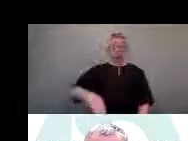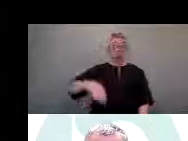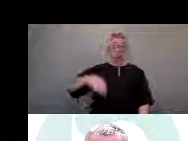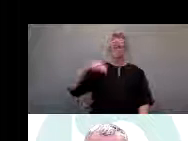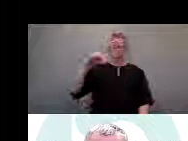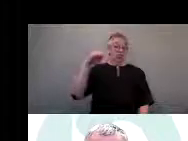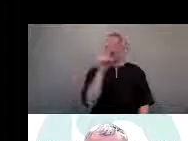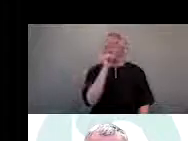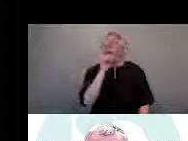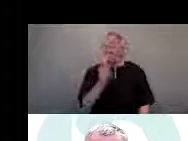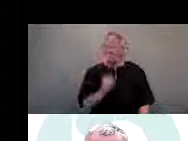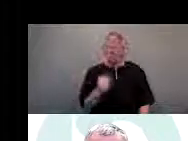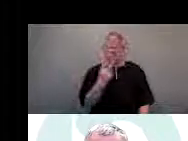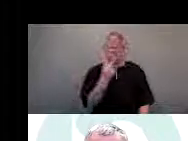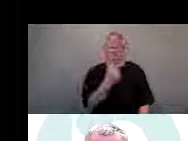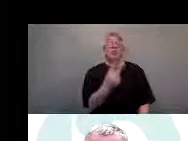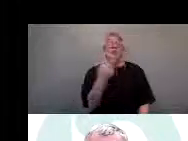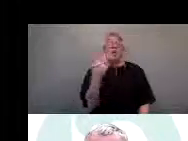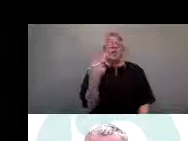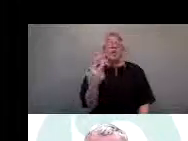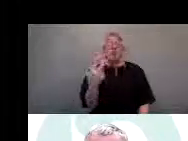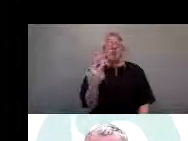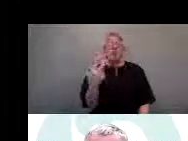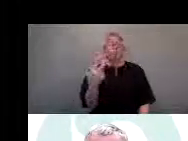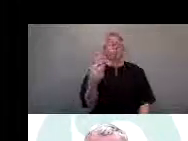I lost my hearing in adult